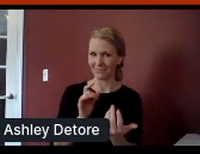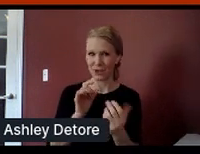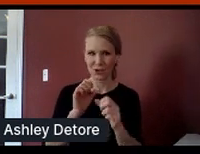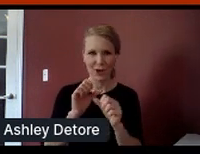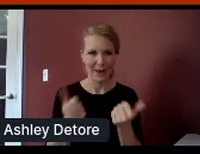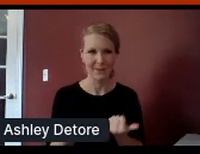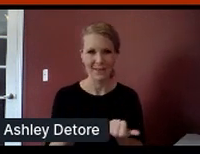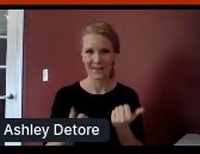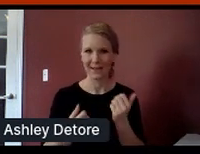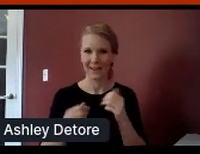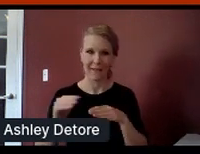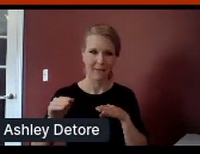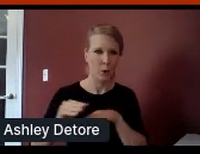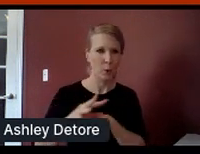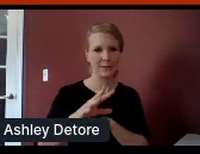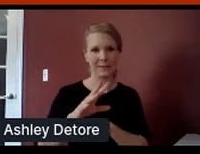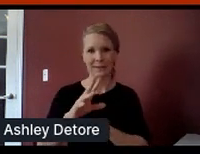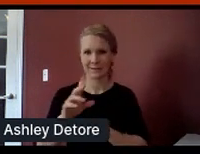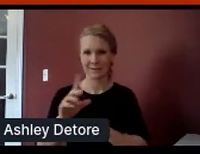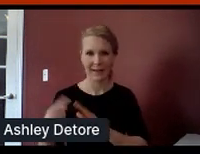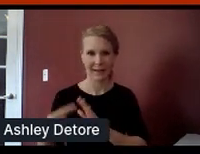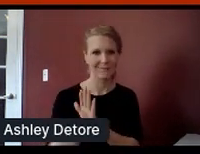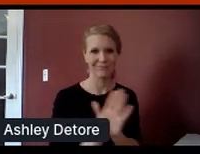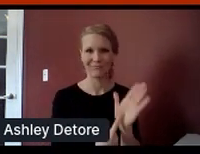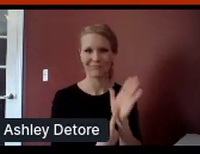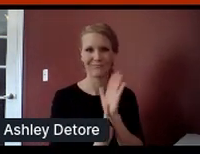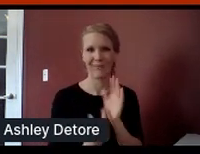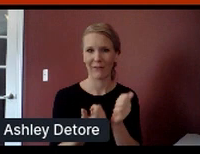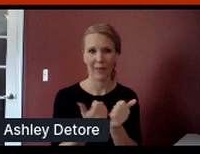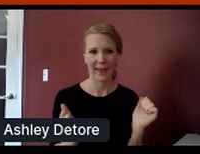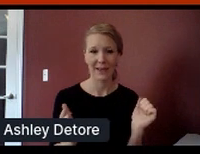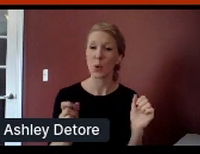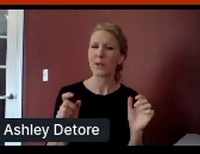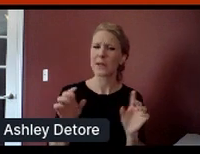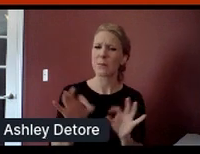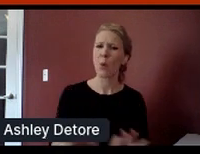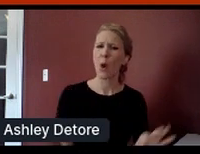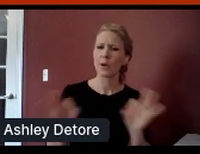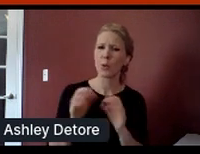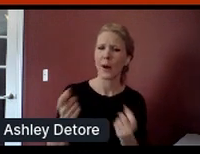how our identities hold privilege and then how they might carry oppression.